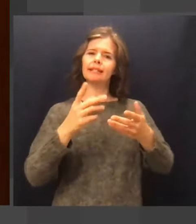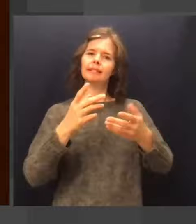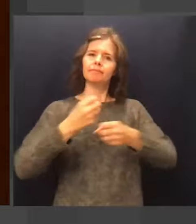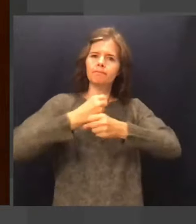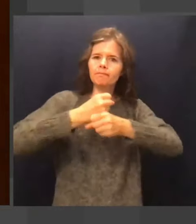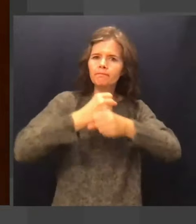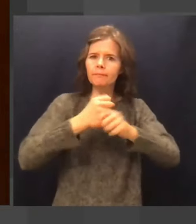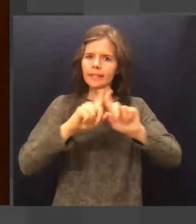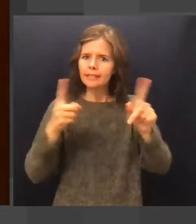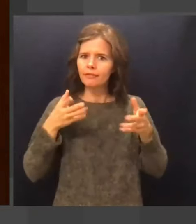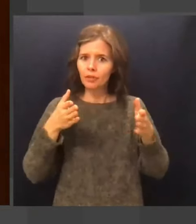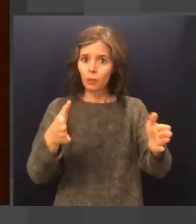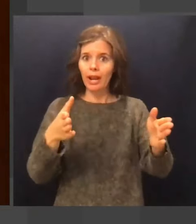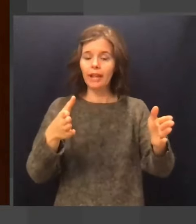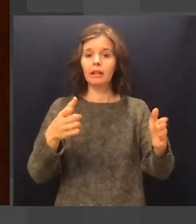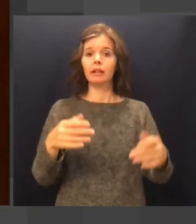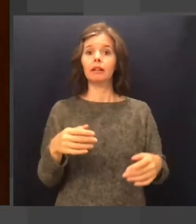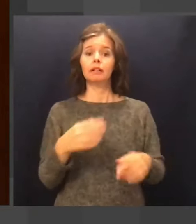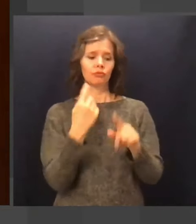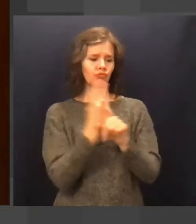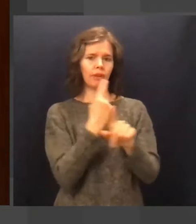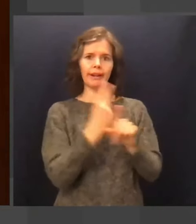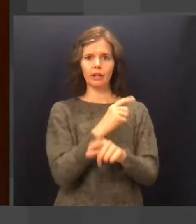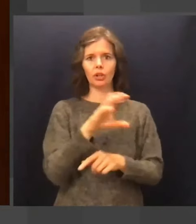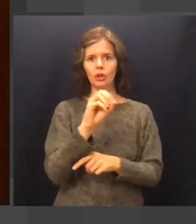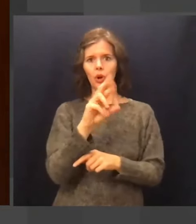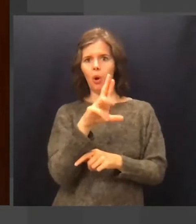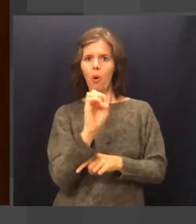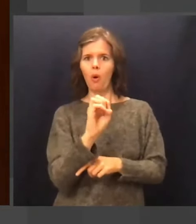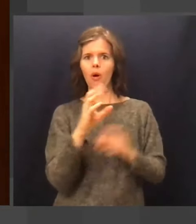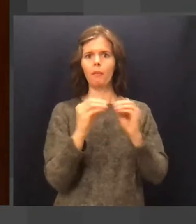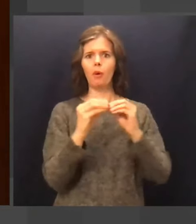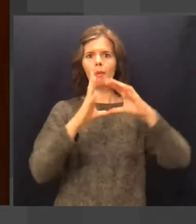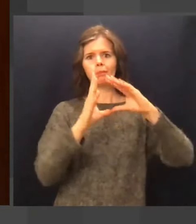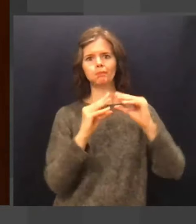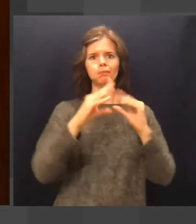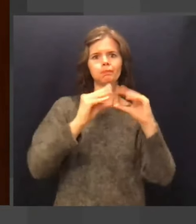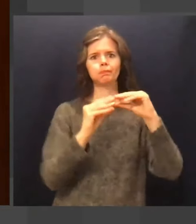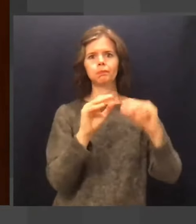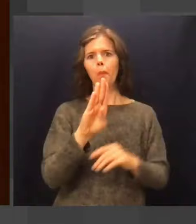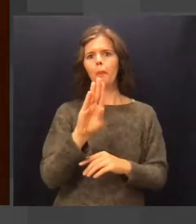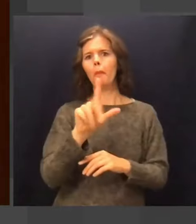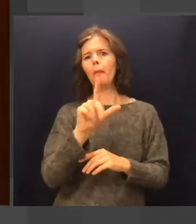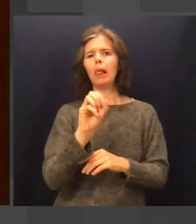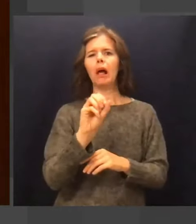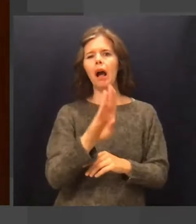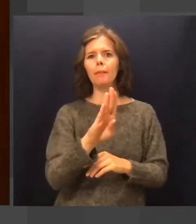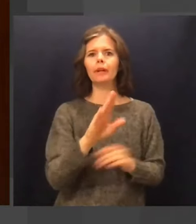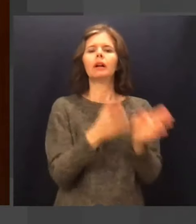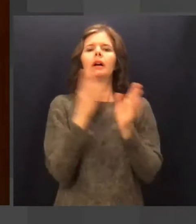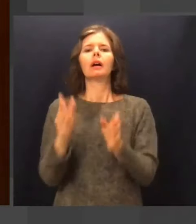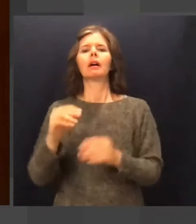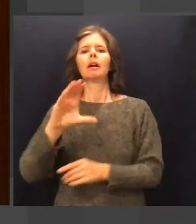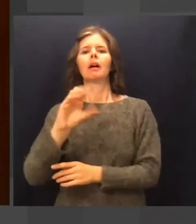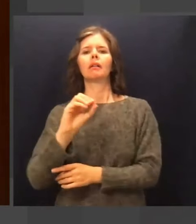COPPER ORE IS IT GENERATES IN DIFFERENT WAY.